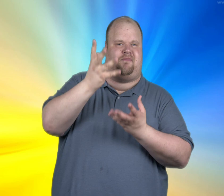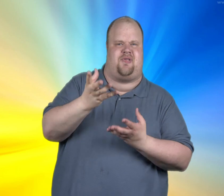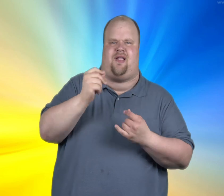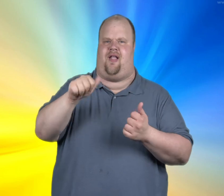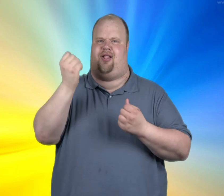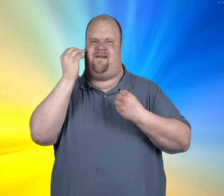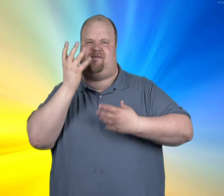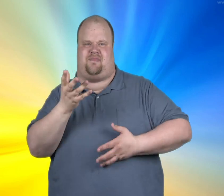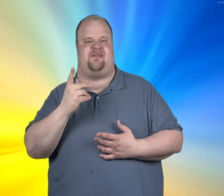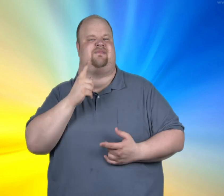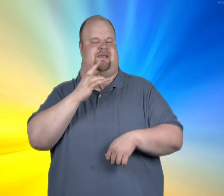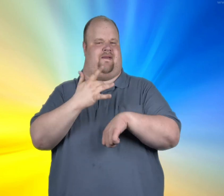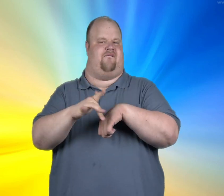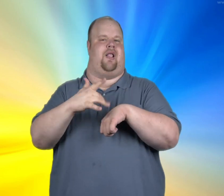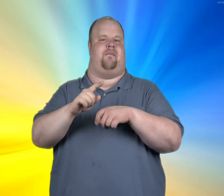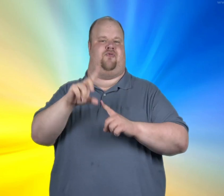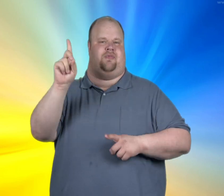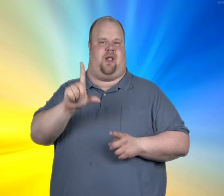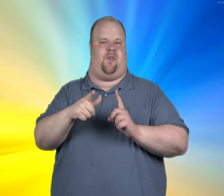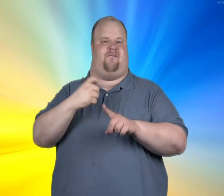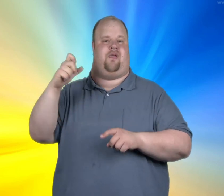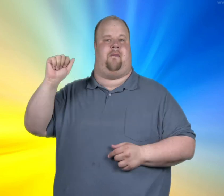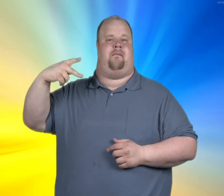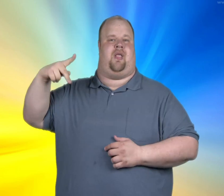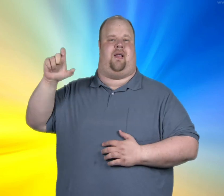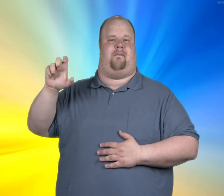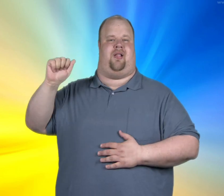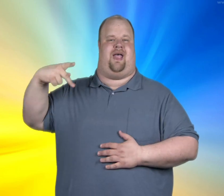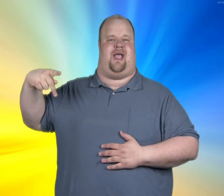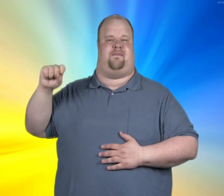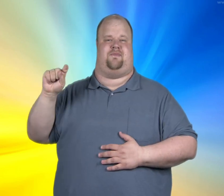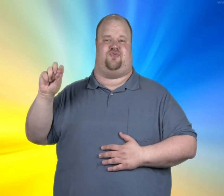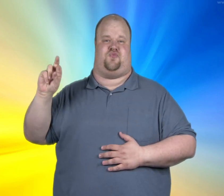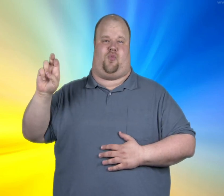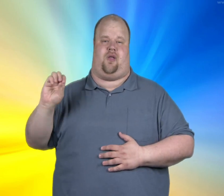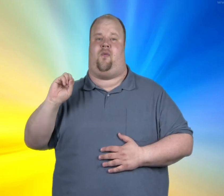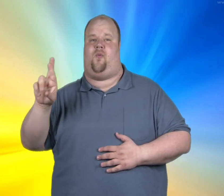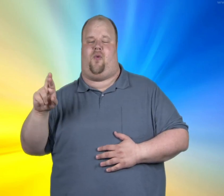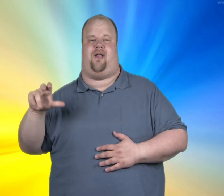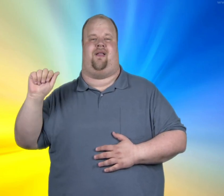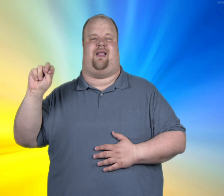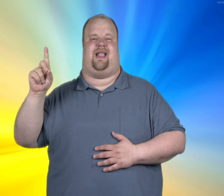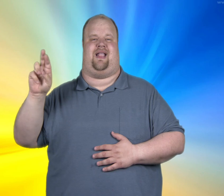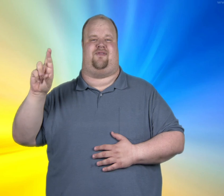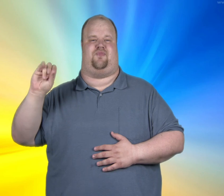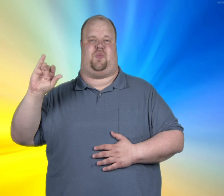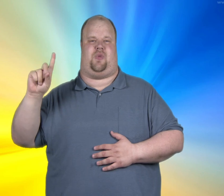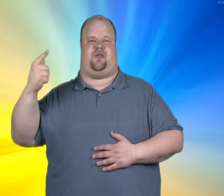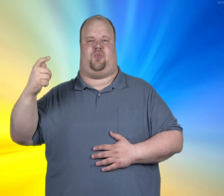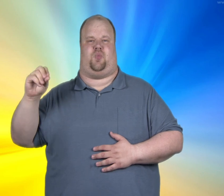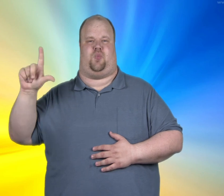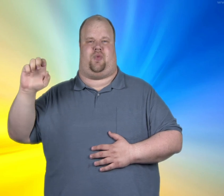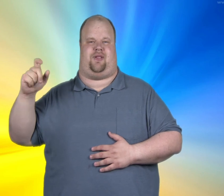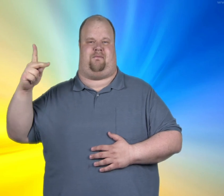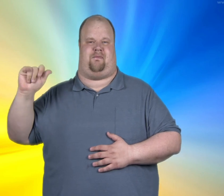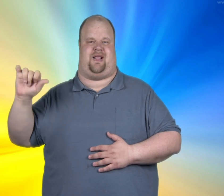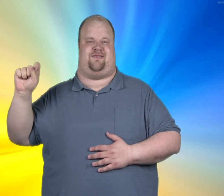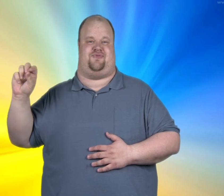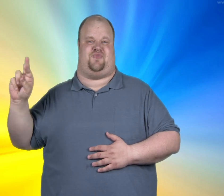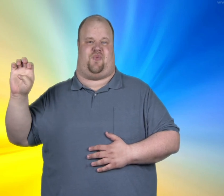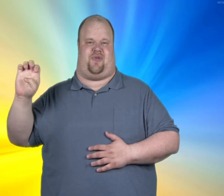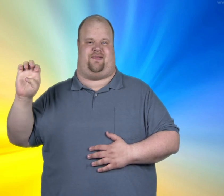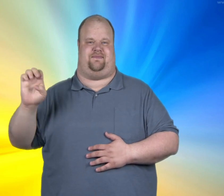information?! It is available in the Apple App Store and Android Google Play Store.